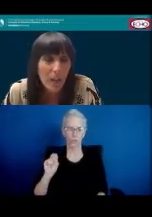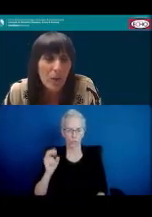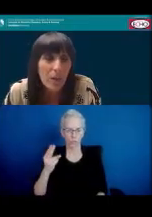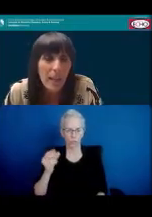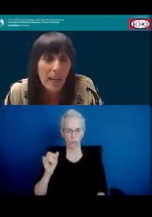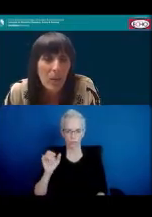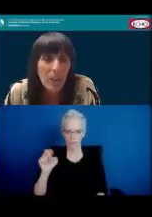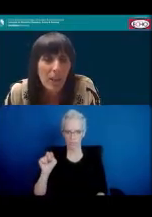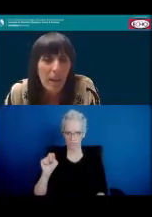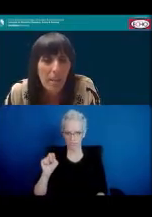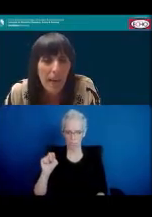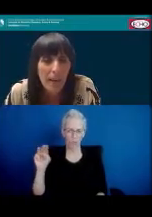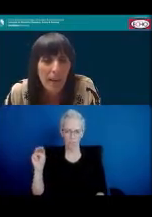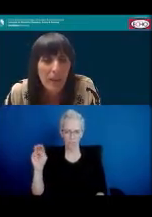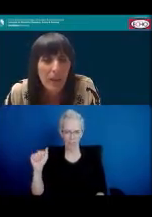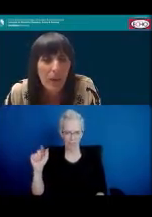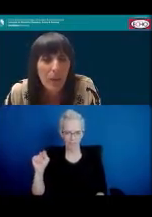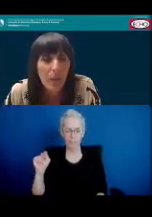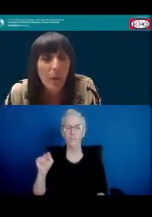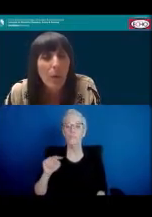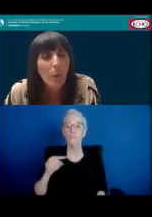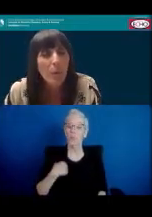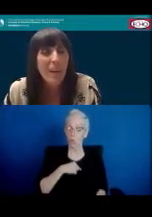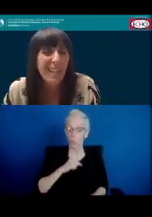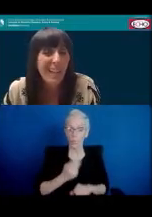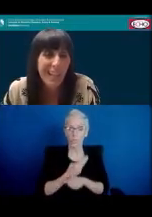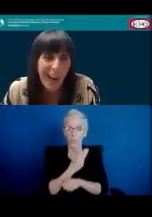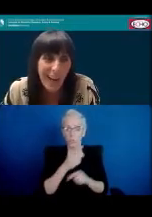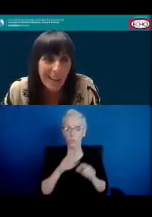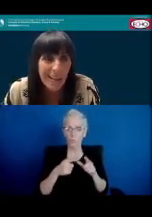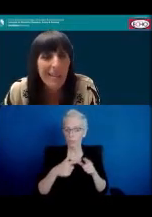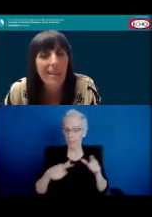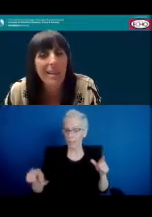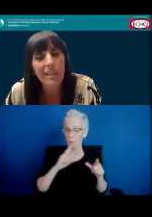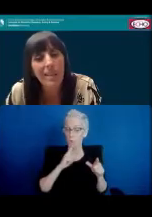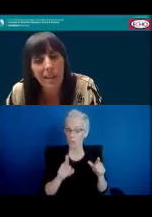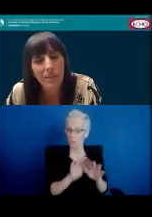use language that matters. So we want to guide this instead of